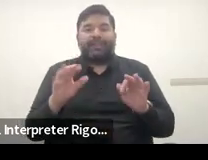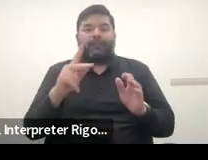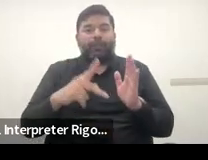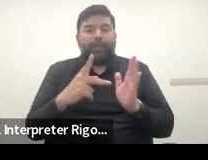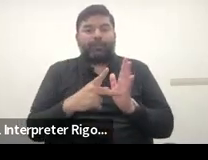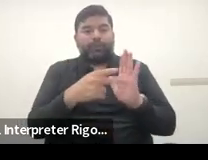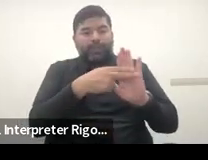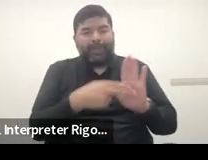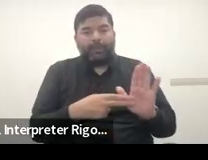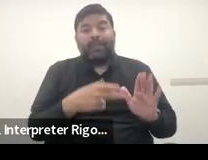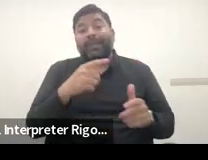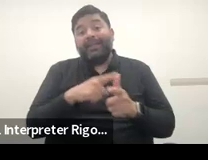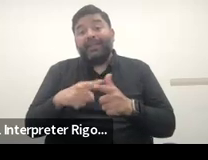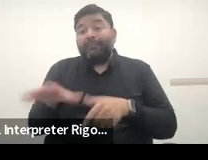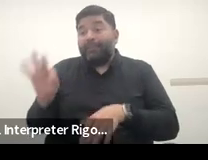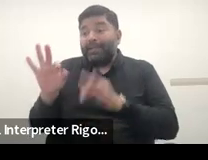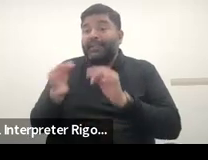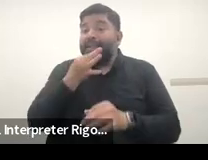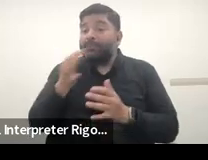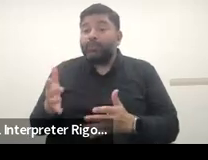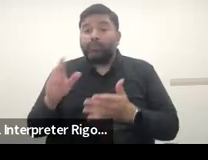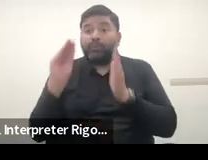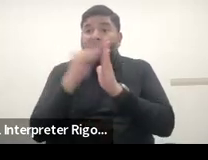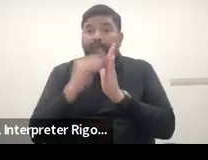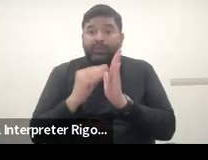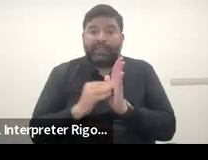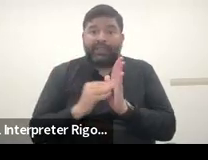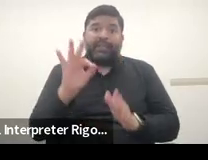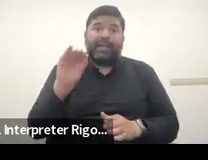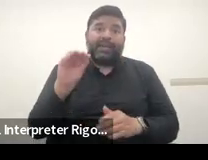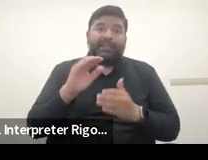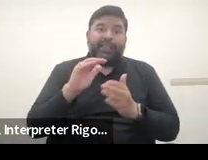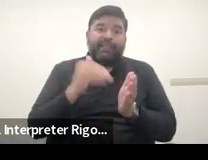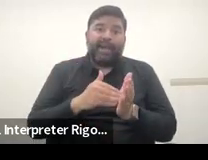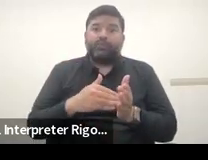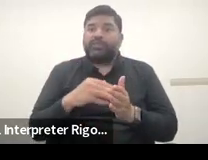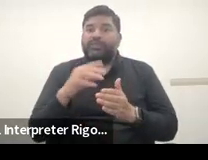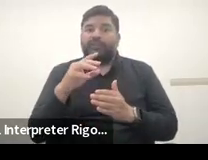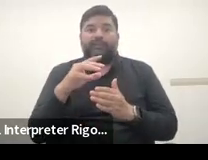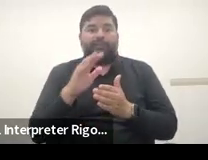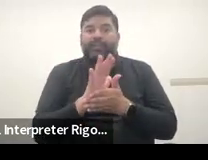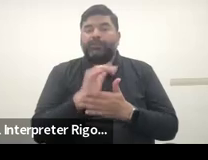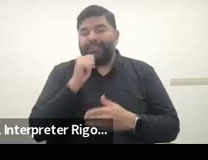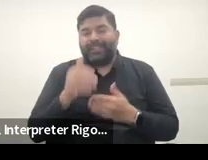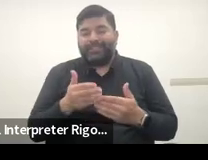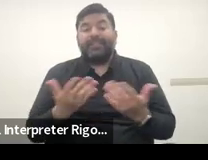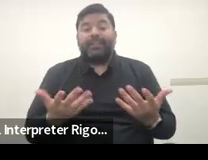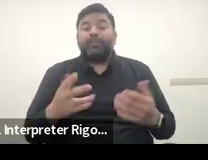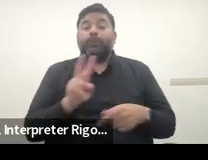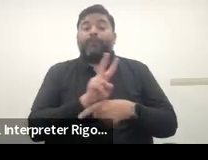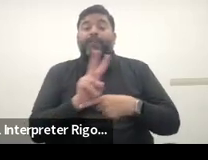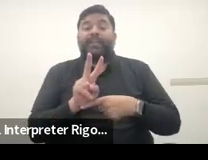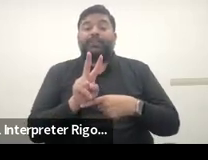annotate 90,000 videos is not easy so Vector quantization is an unsupervised machine learning